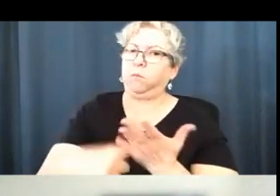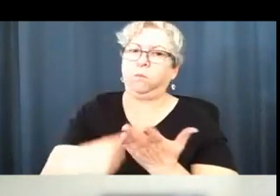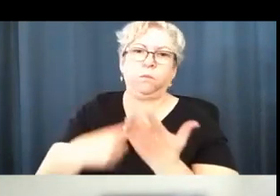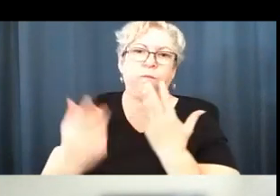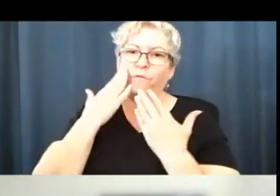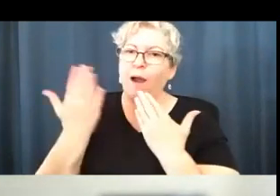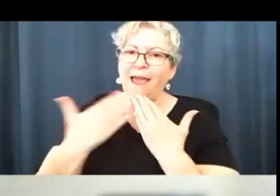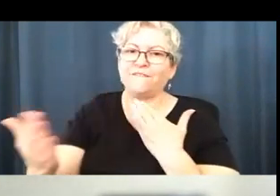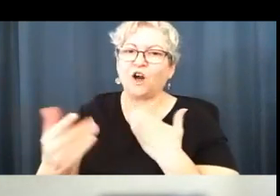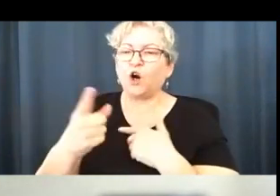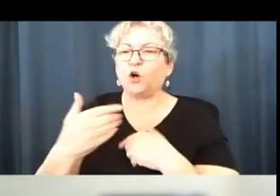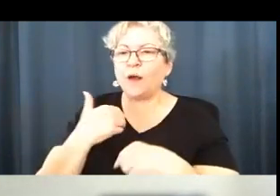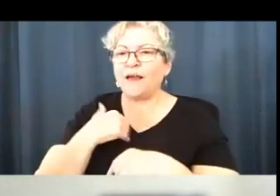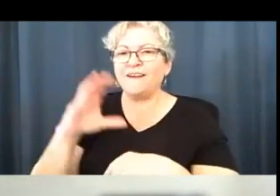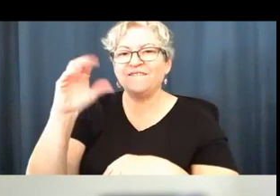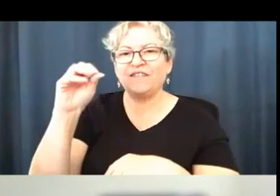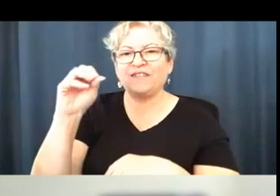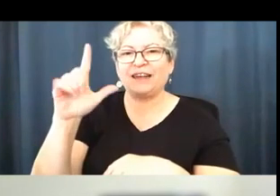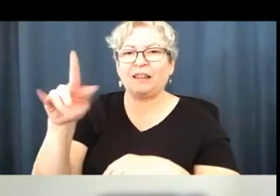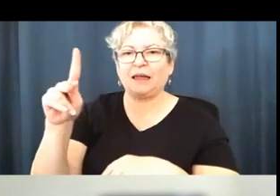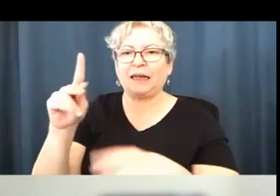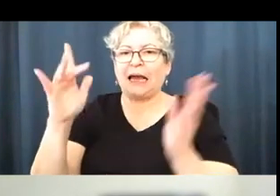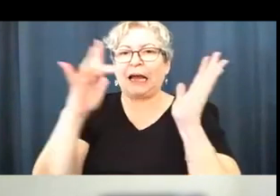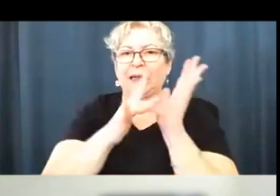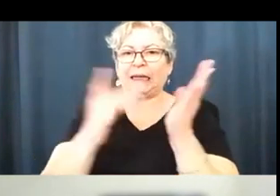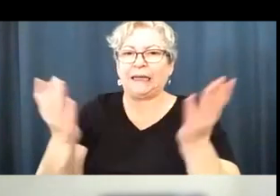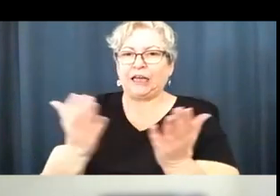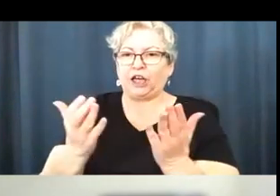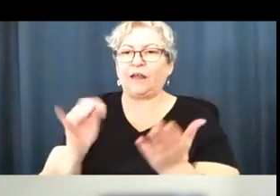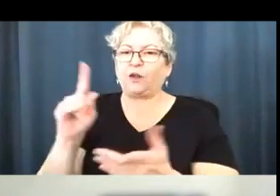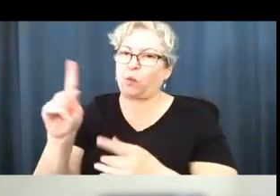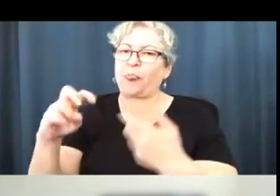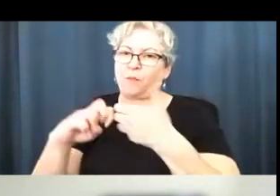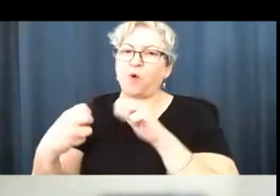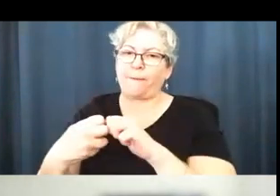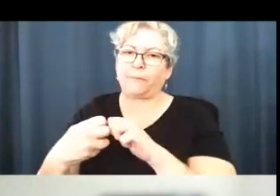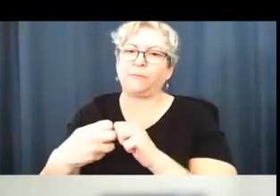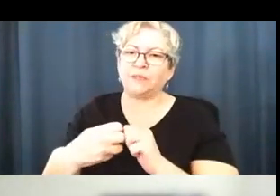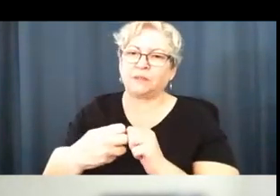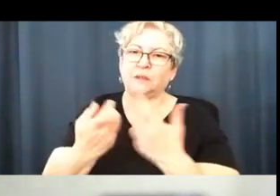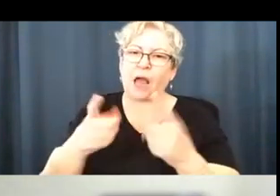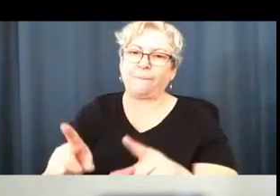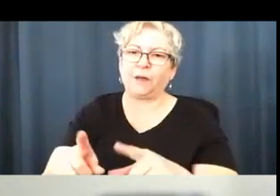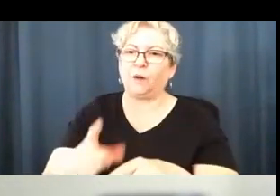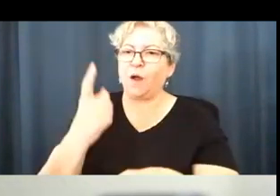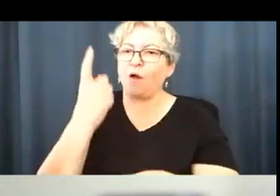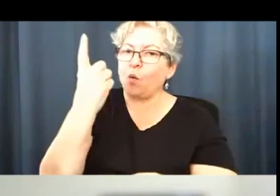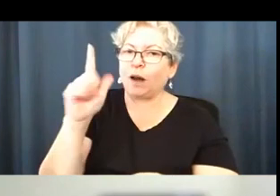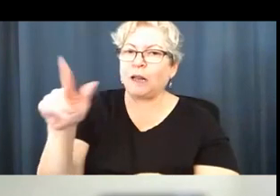when you have like 50 links on the page that say click here, that's really where the problem occurs. Having one link on a page that says click here,